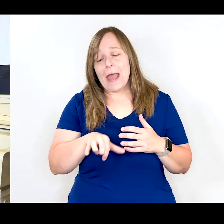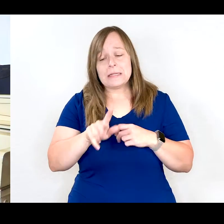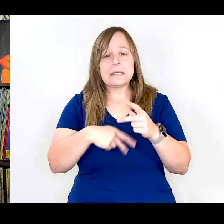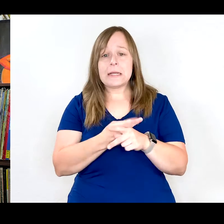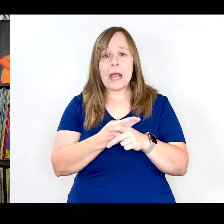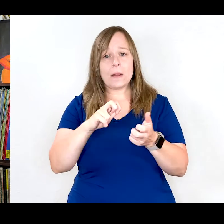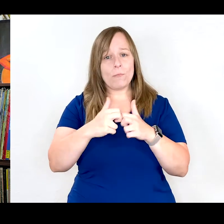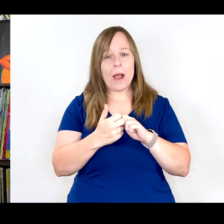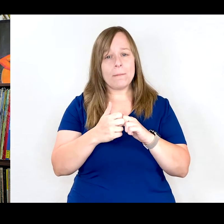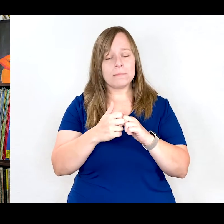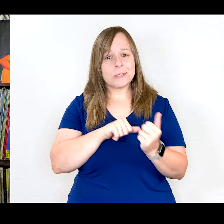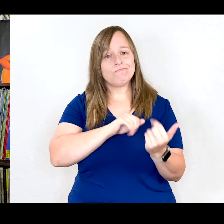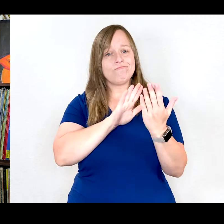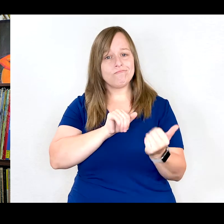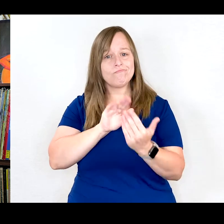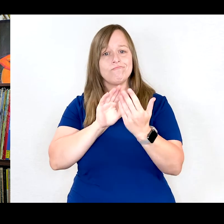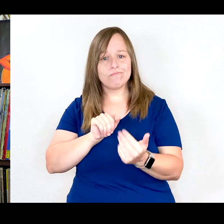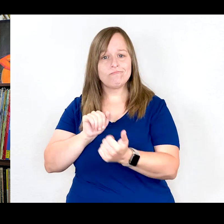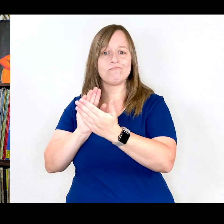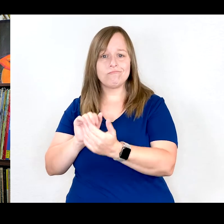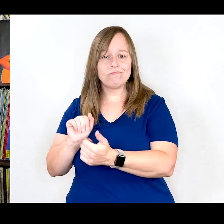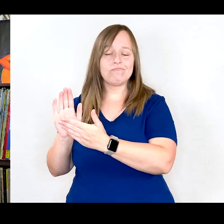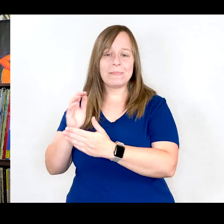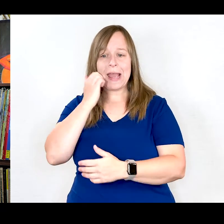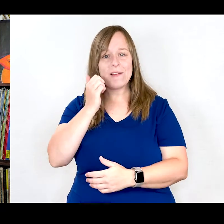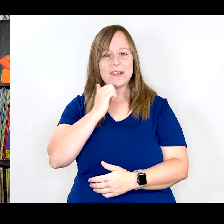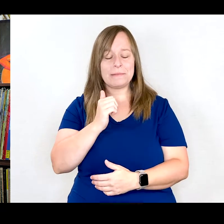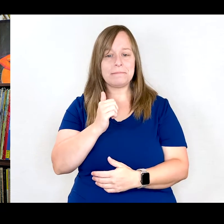So that's the kind of problems I was being faced.